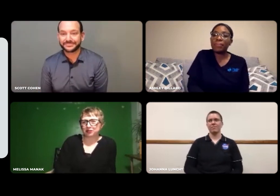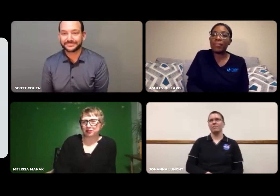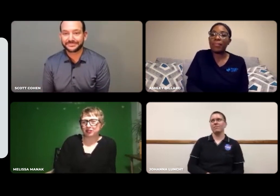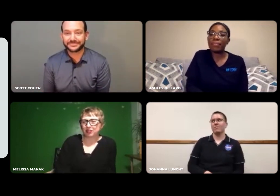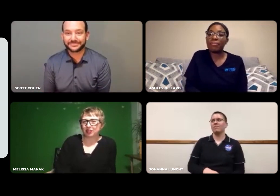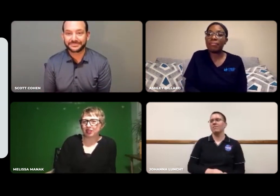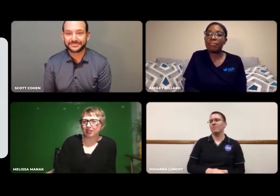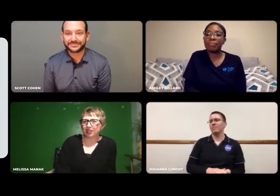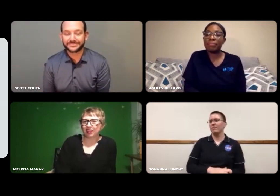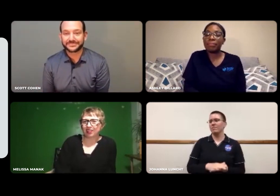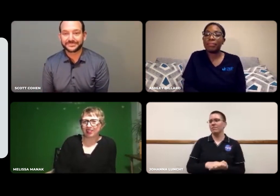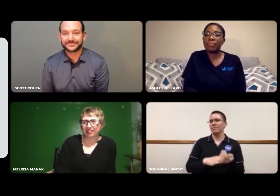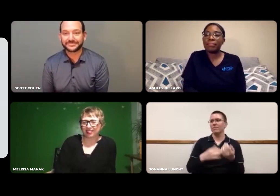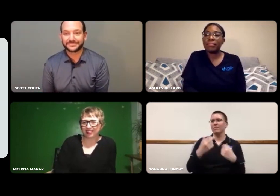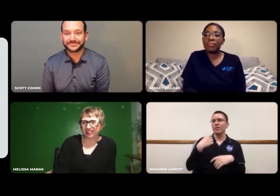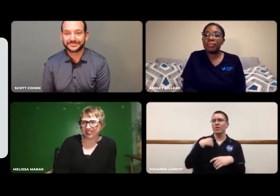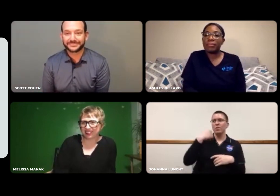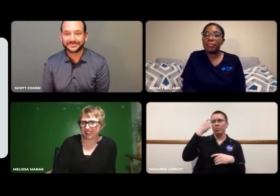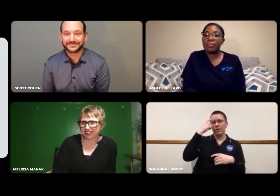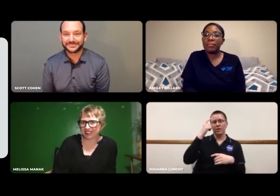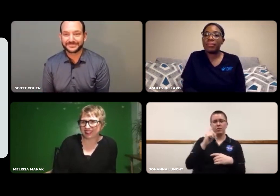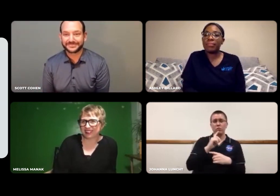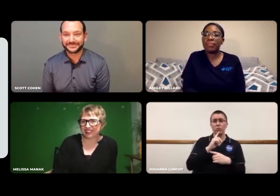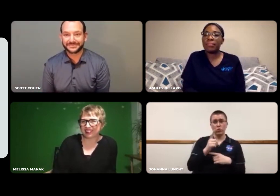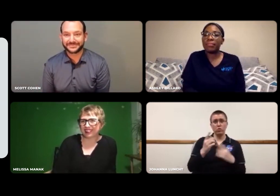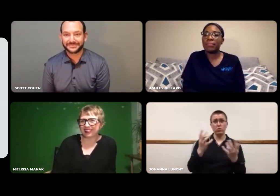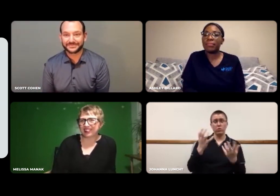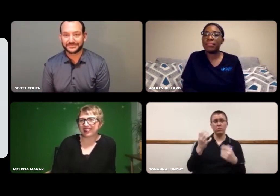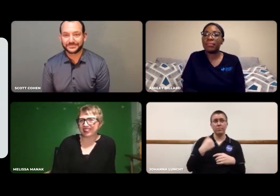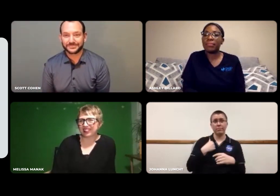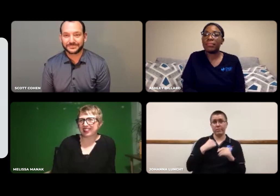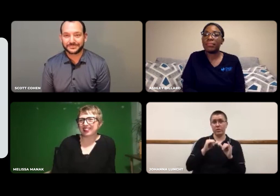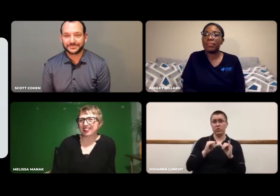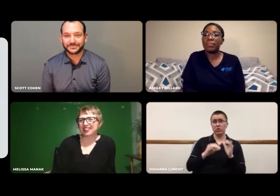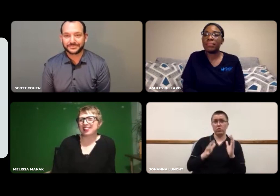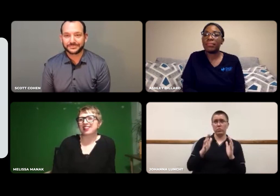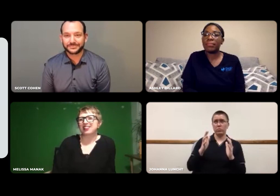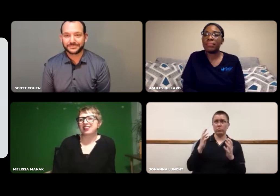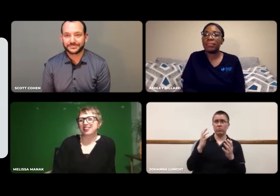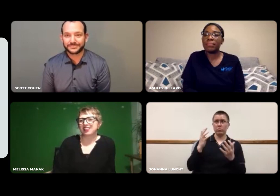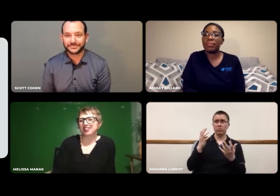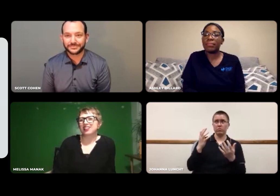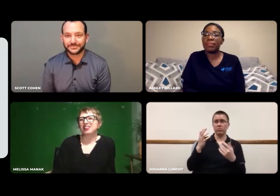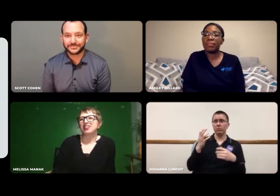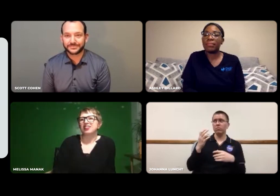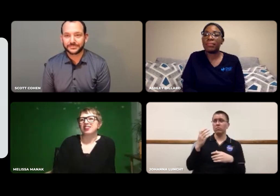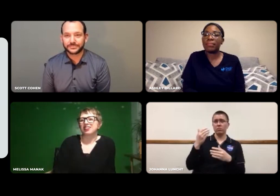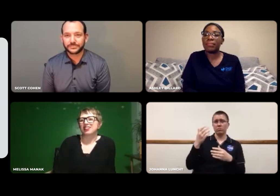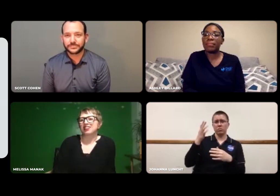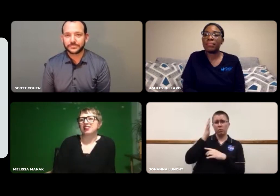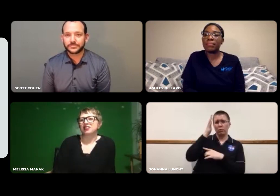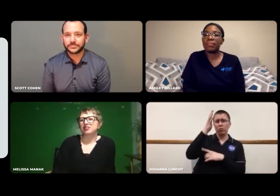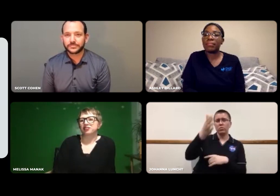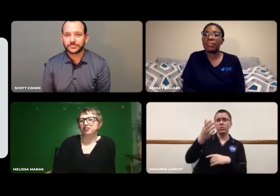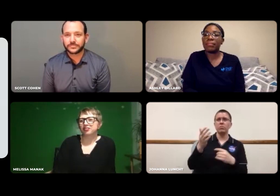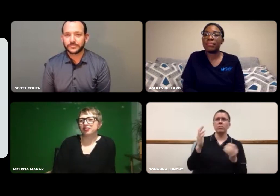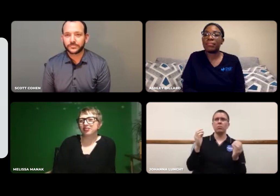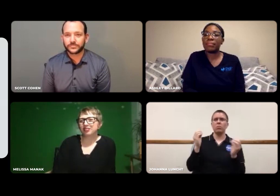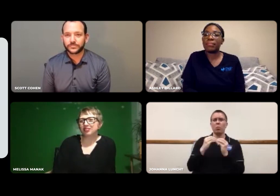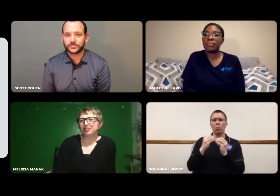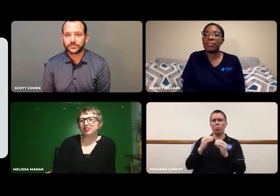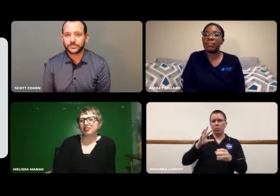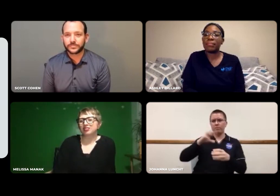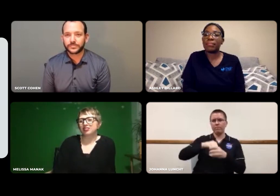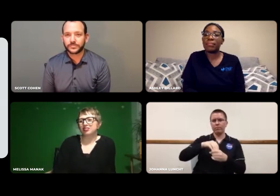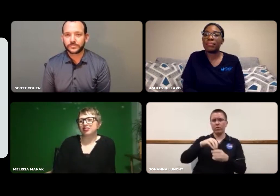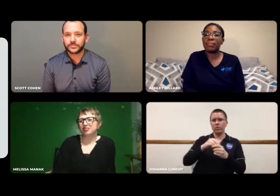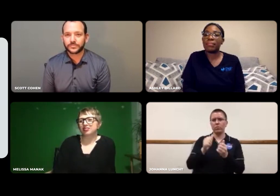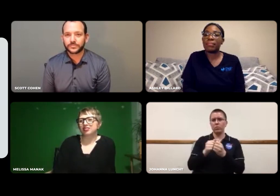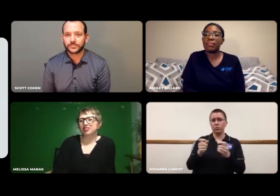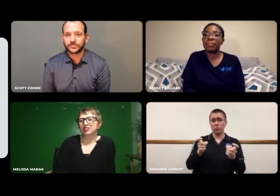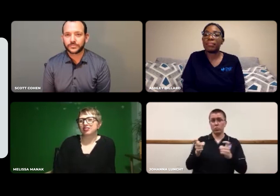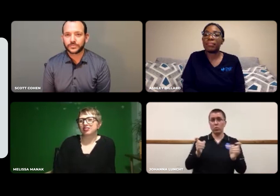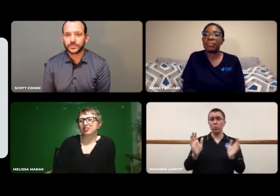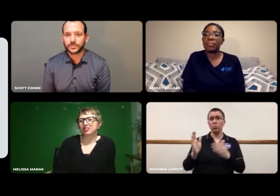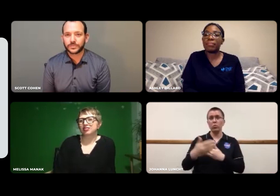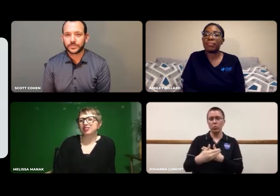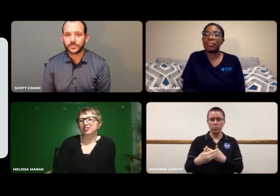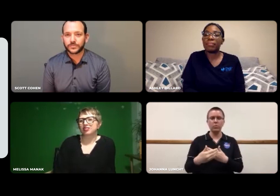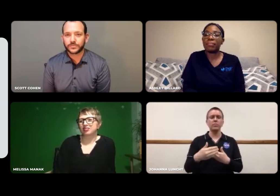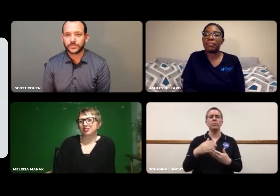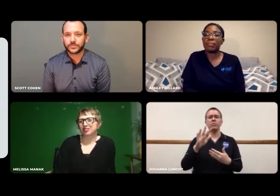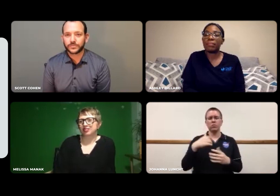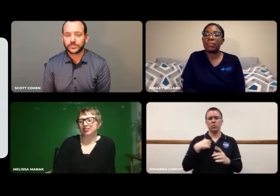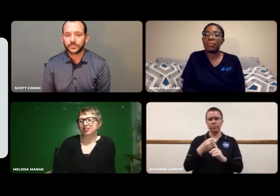Well, when I think of engineering in the future, I'd like to be part of the Control Room.